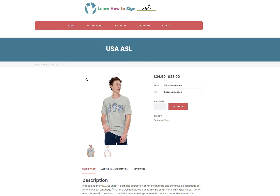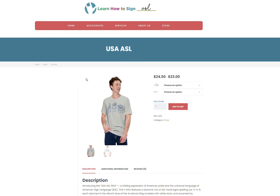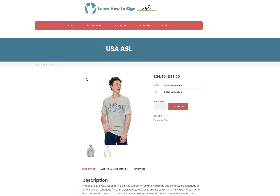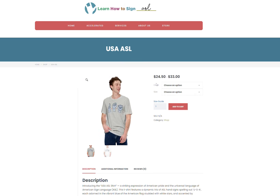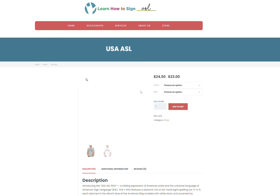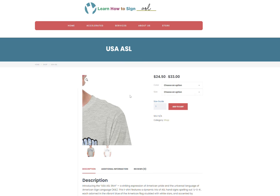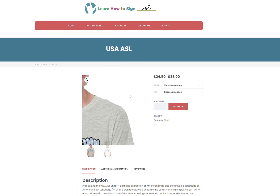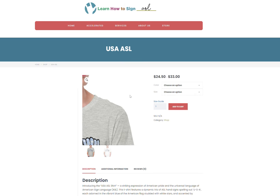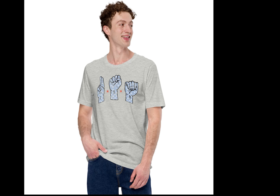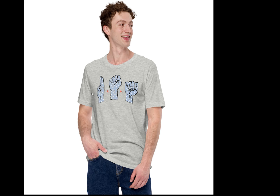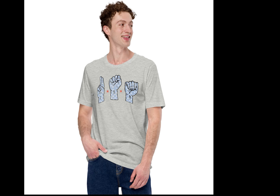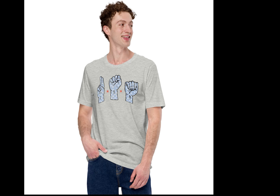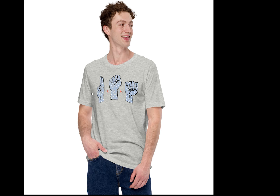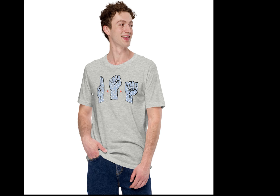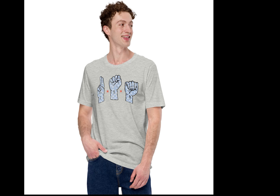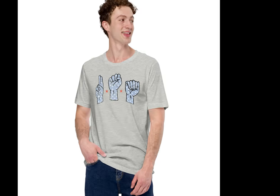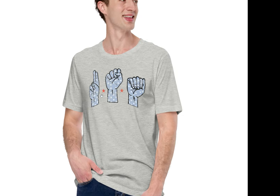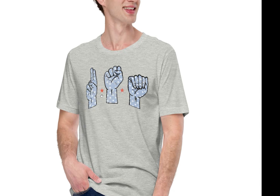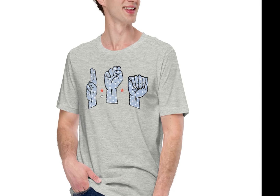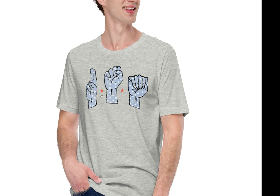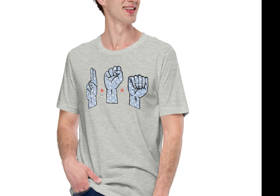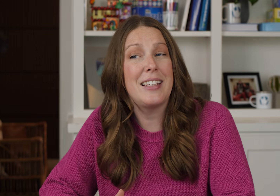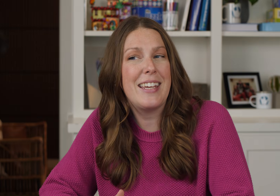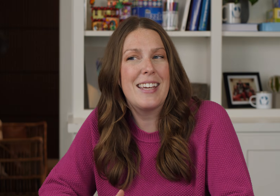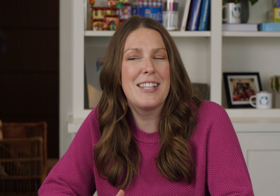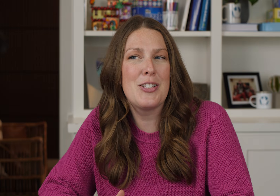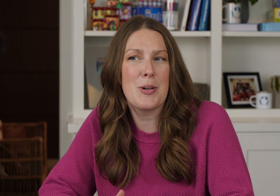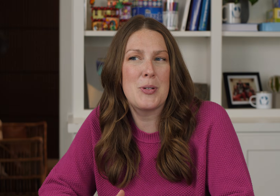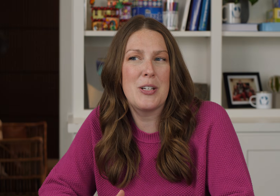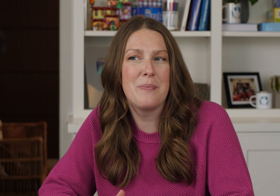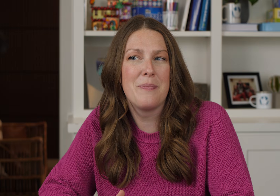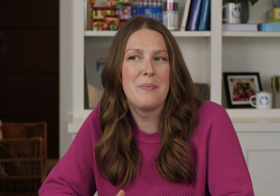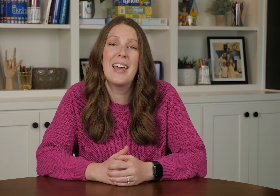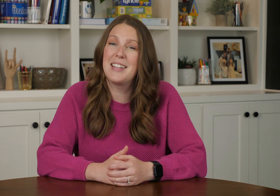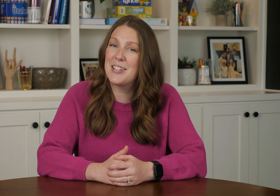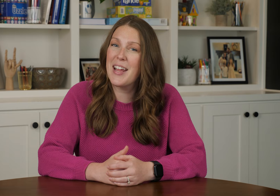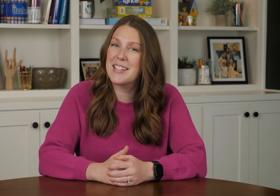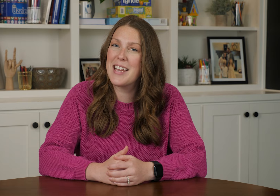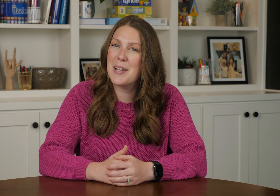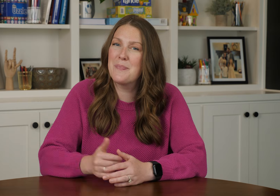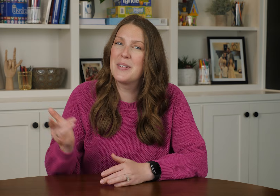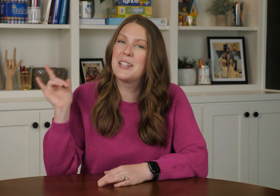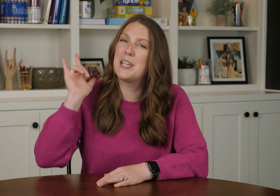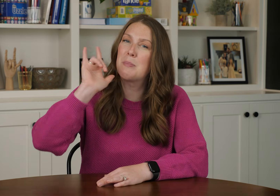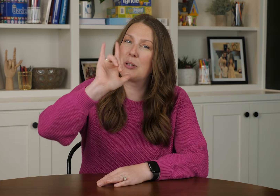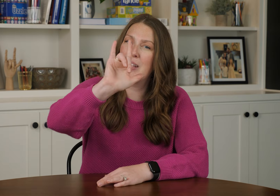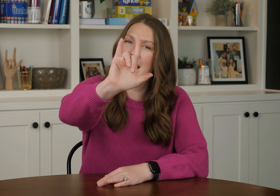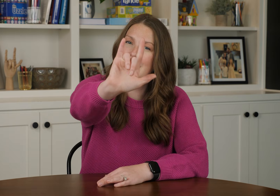check out the merch in our shop. Link in the description. And until next time, keep learning how to sign.